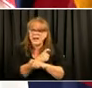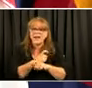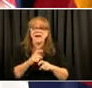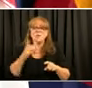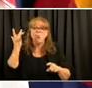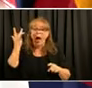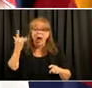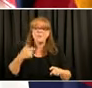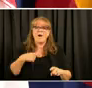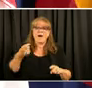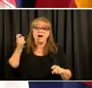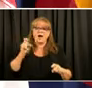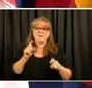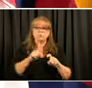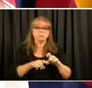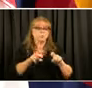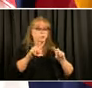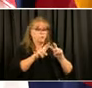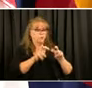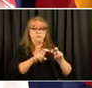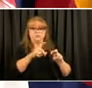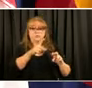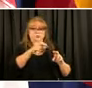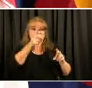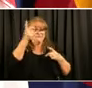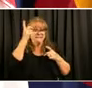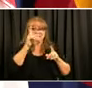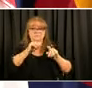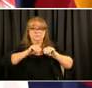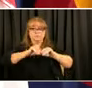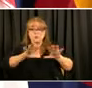in various settings whether that's on a college campus or elsewhere we're certainly looking for